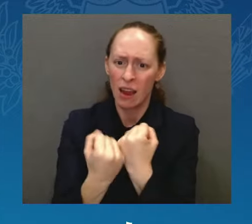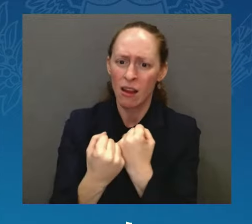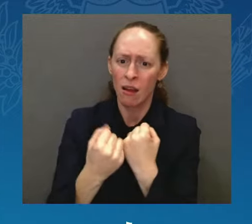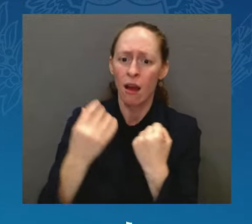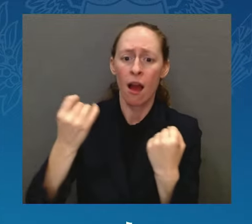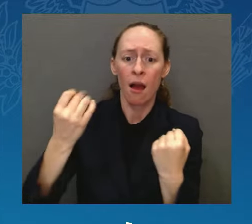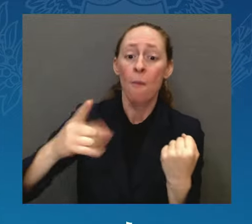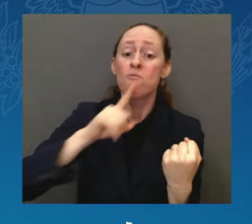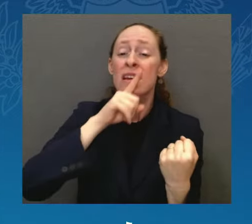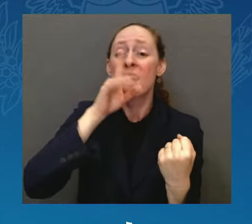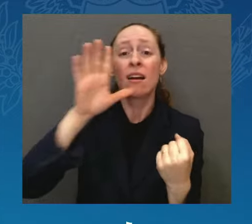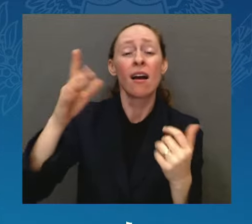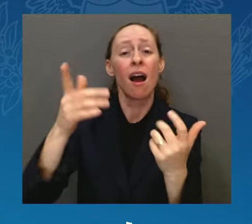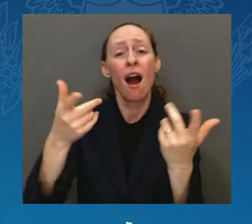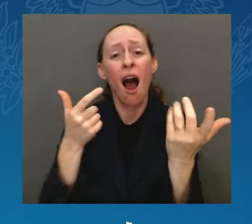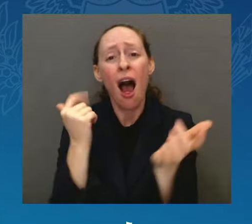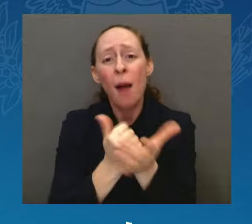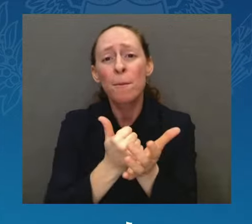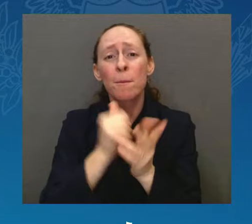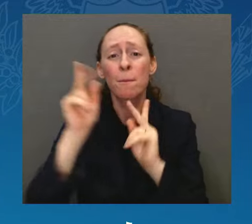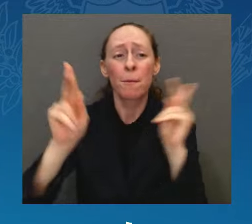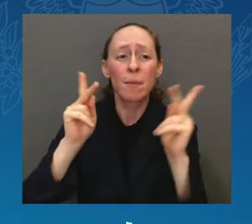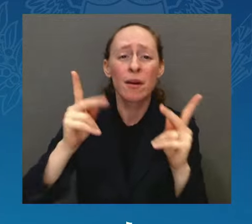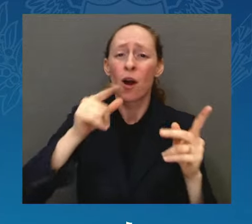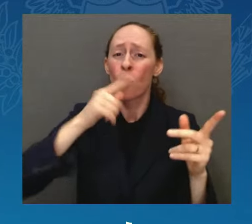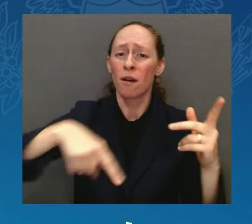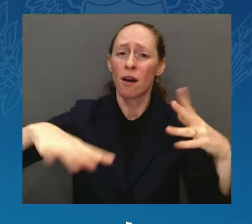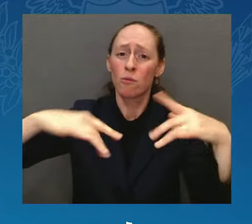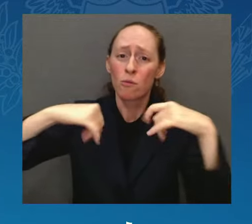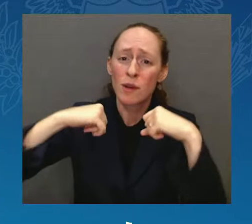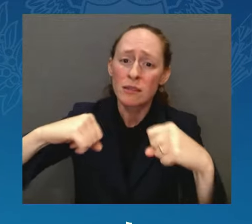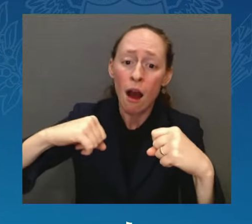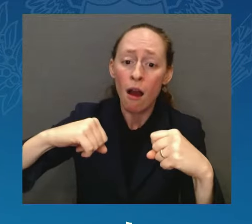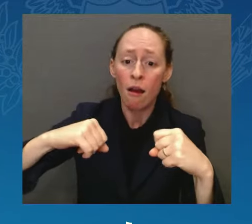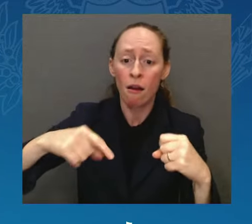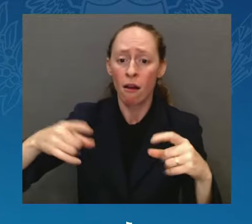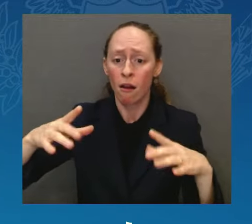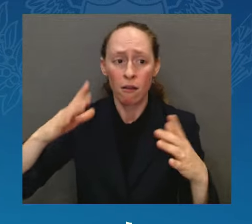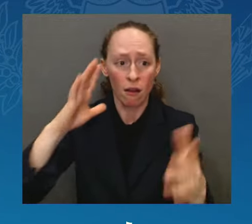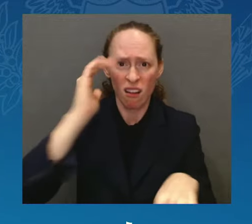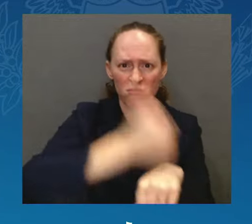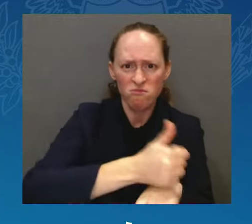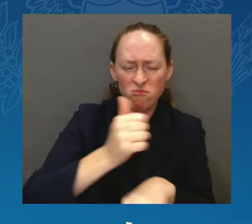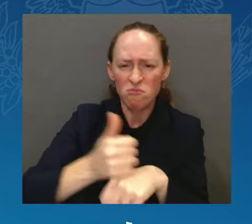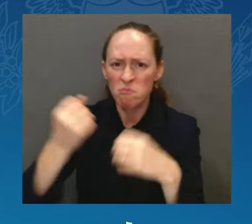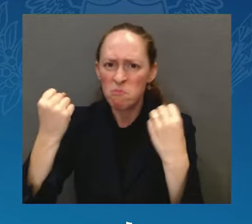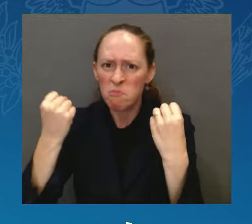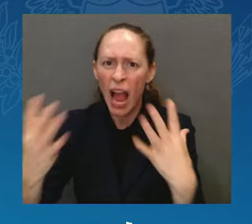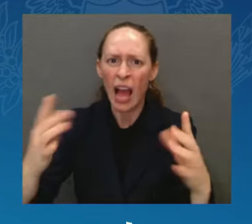the schools she opened, and the legacy she left -- cannot be told on a coin alone.